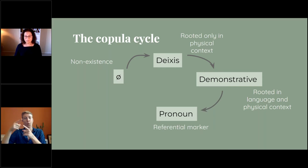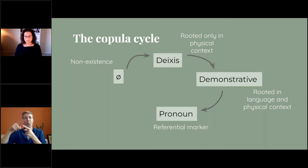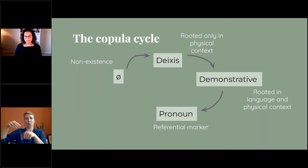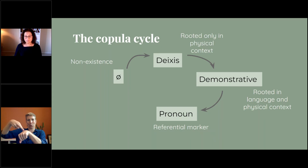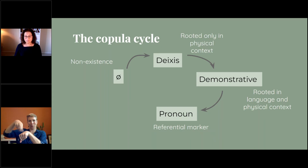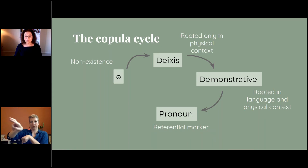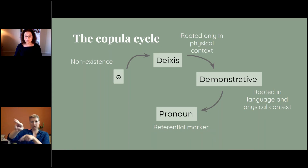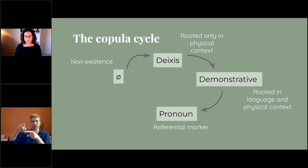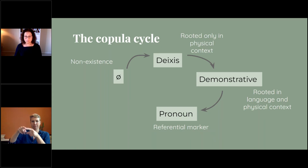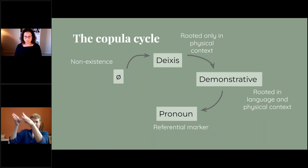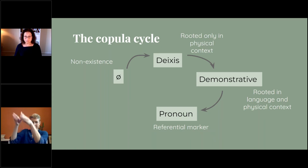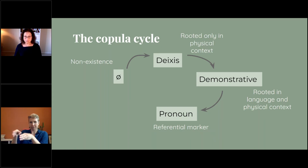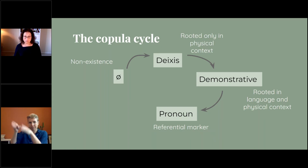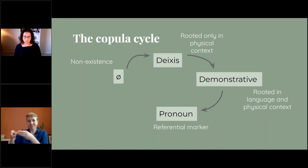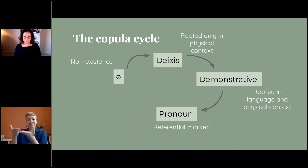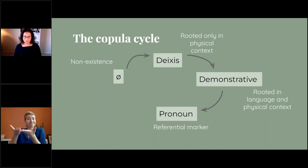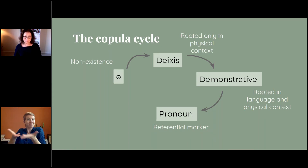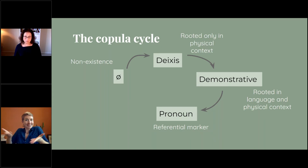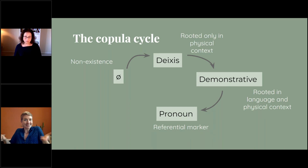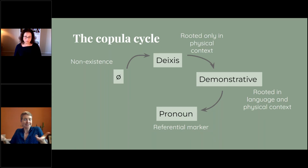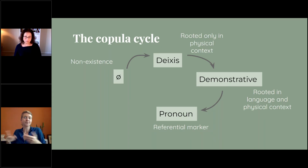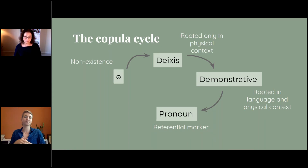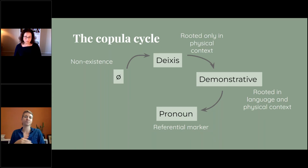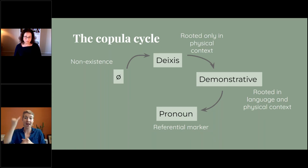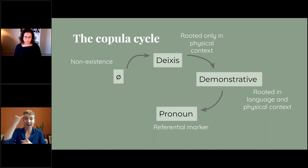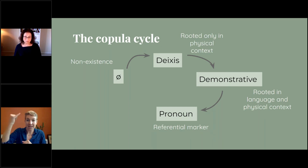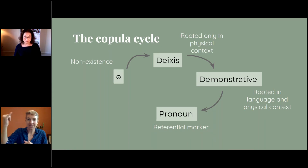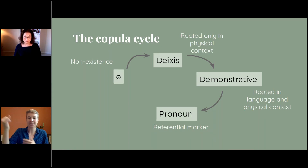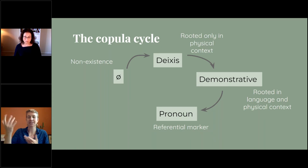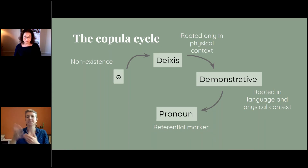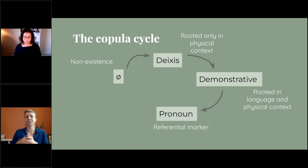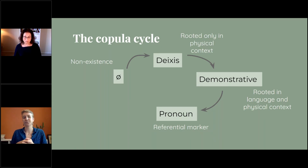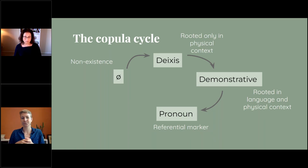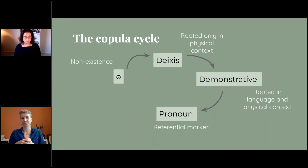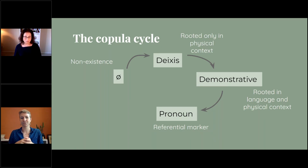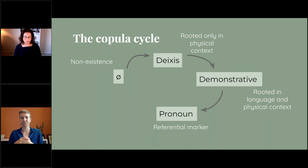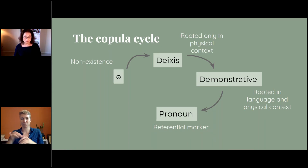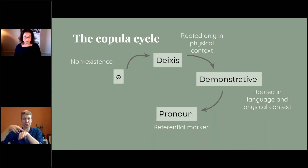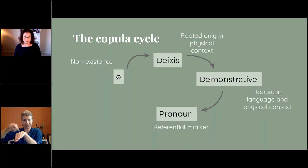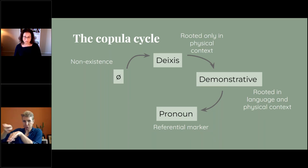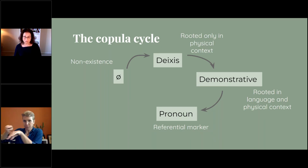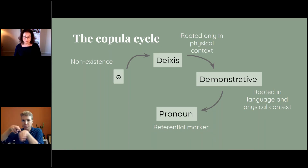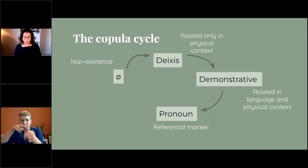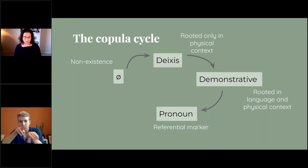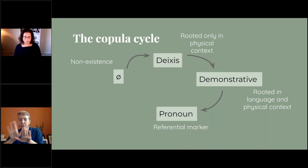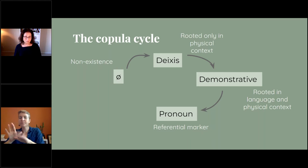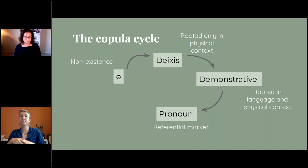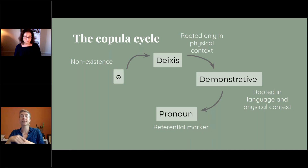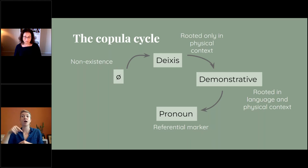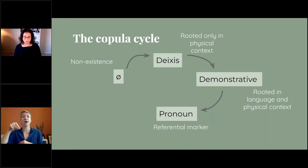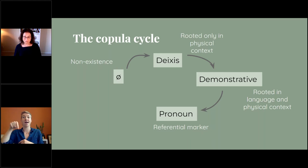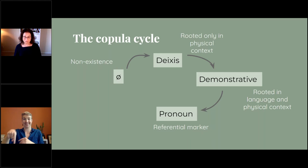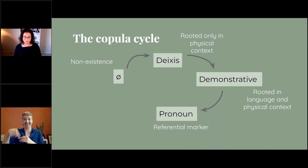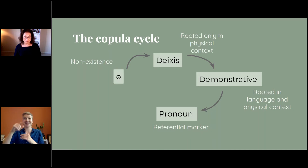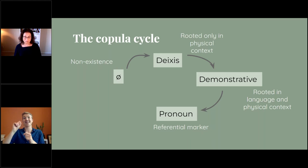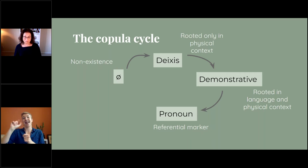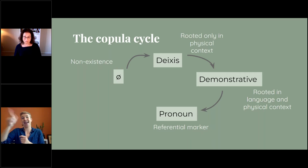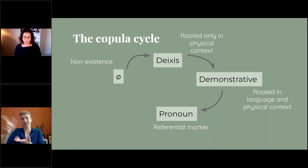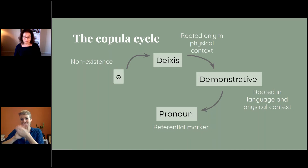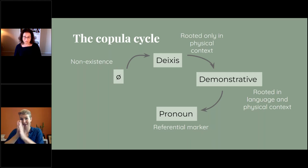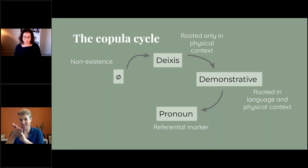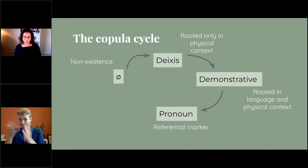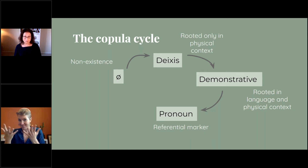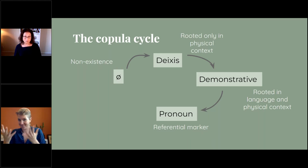So, it’s functioning as a referential marker to things, or an idea, or entities.